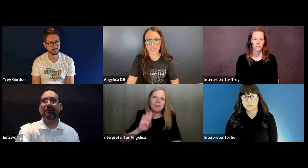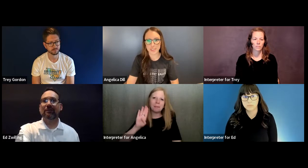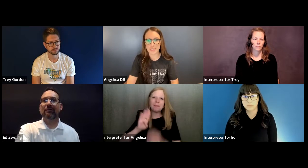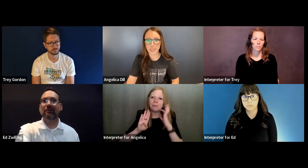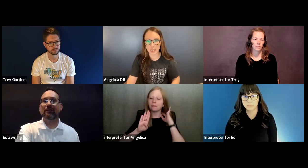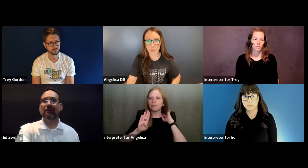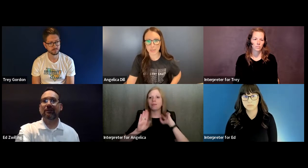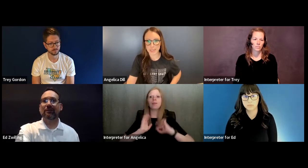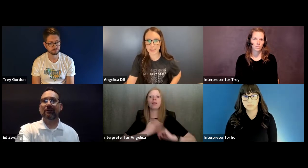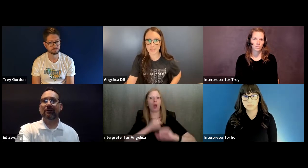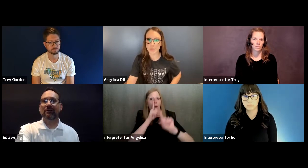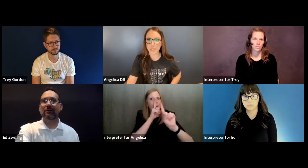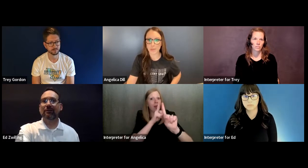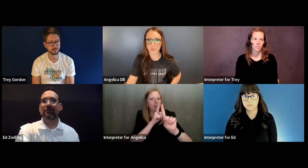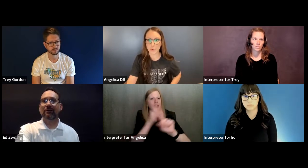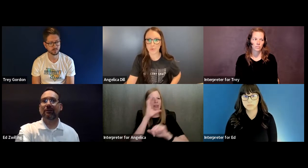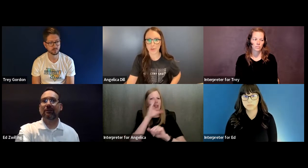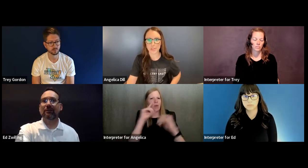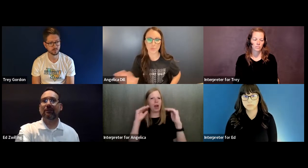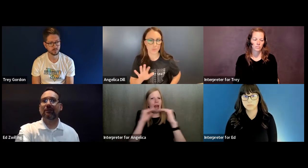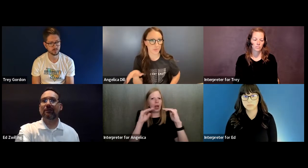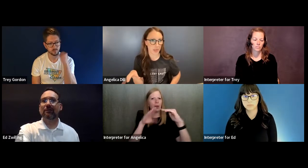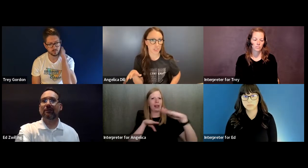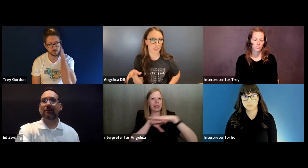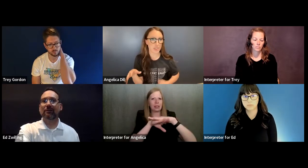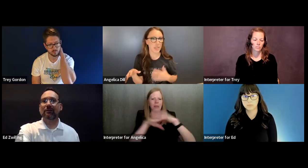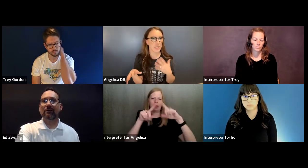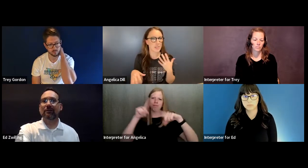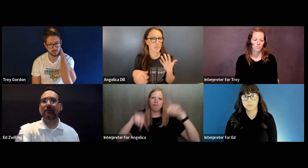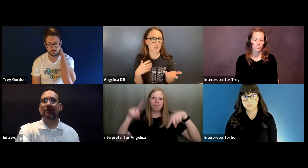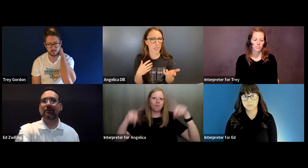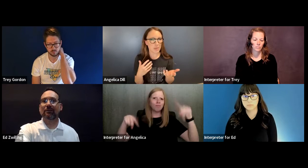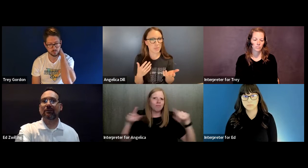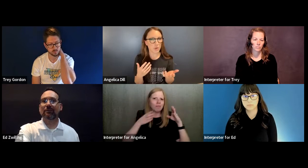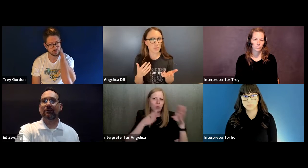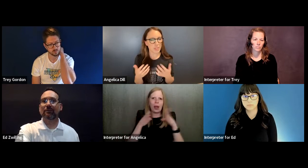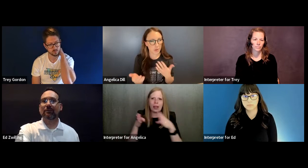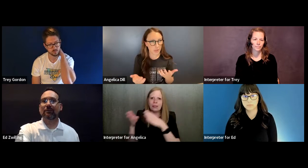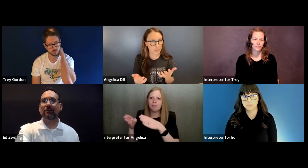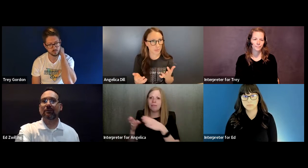to seek equity and accessibility through various forms of action so sometimes we're retroactively